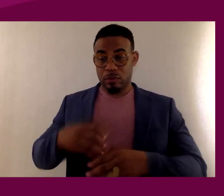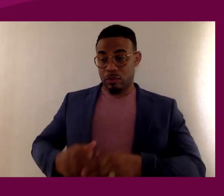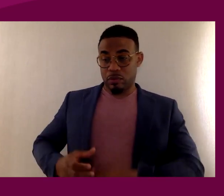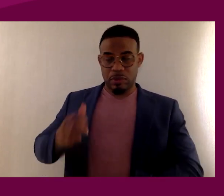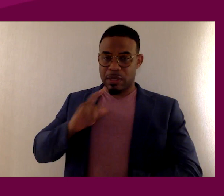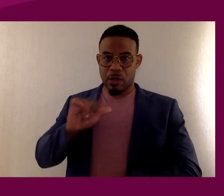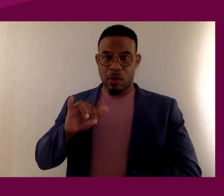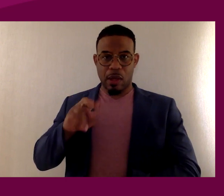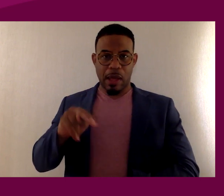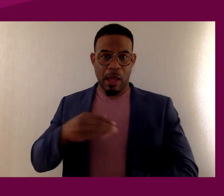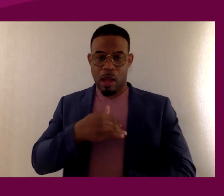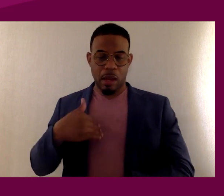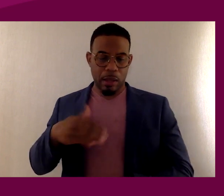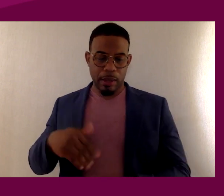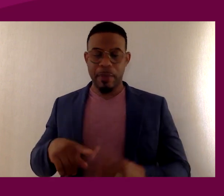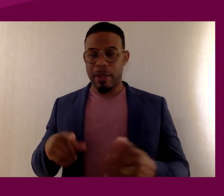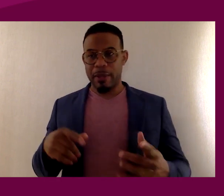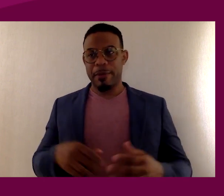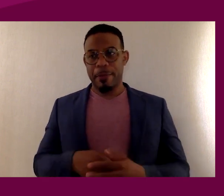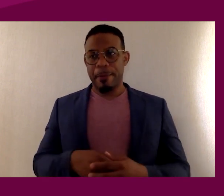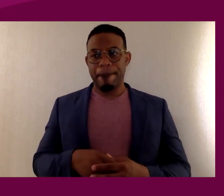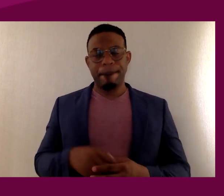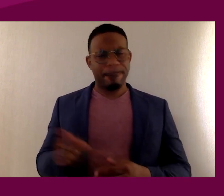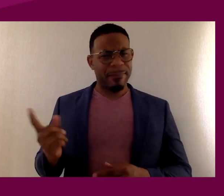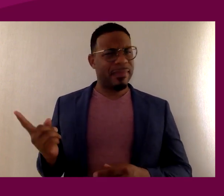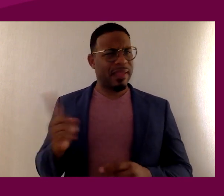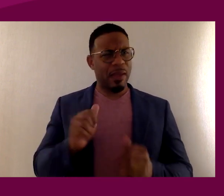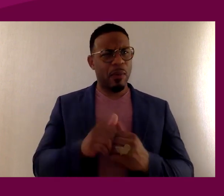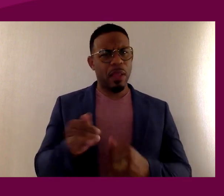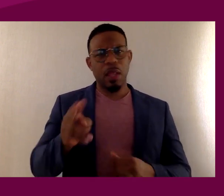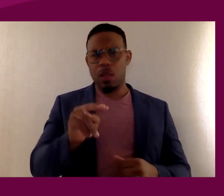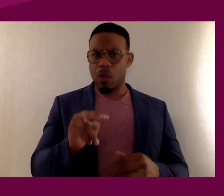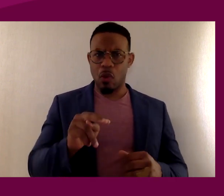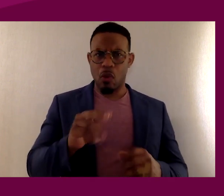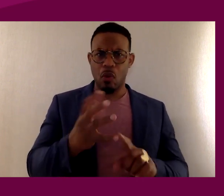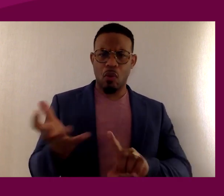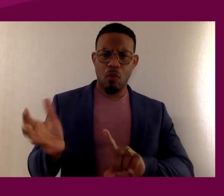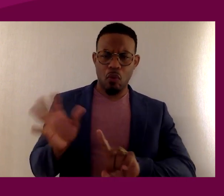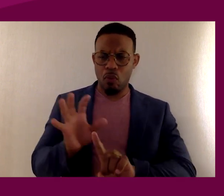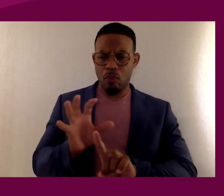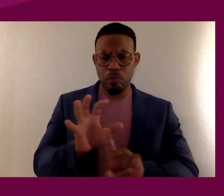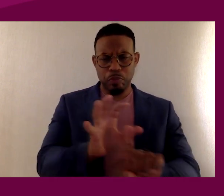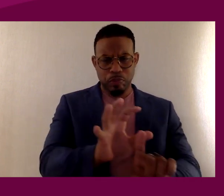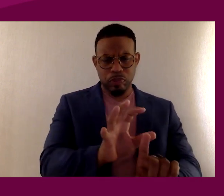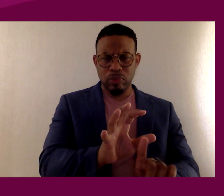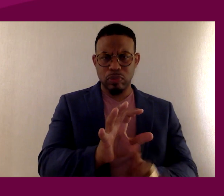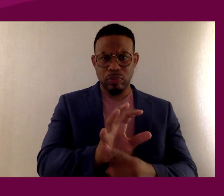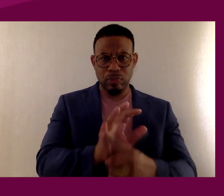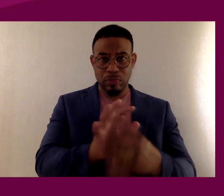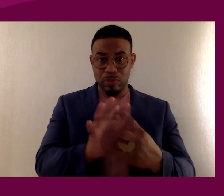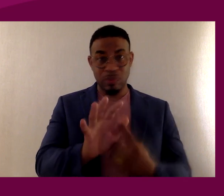he had a respirator, so he wasn't going to his iron lung, but he came with his own entourage.